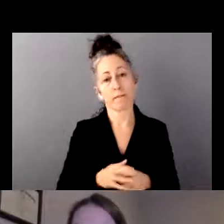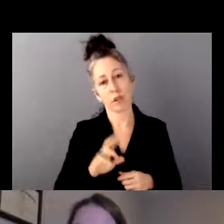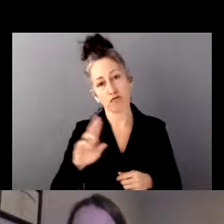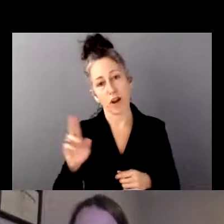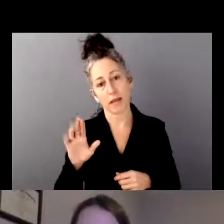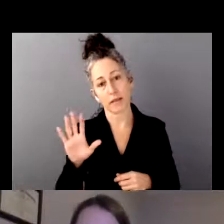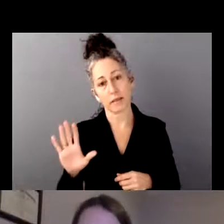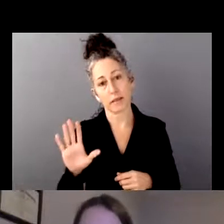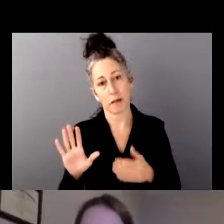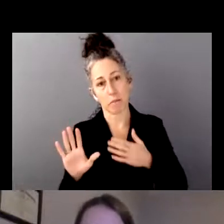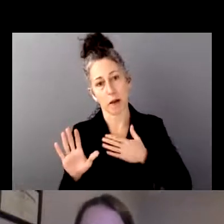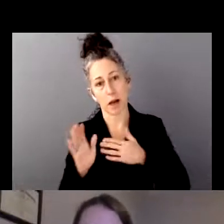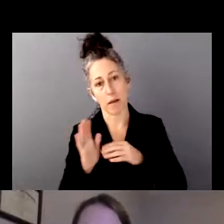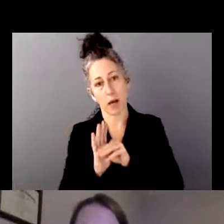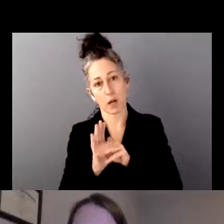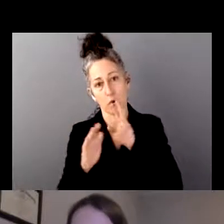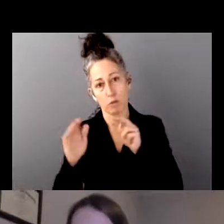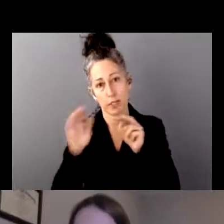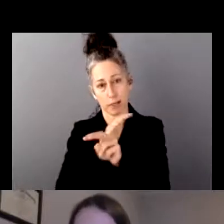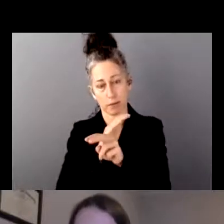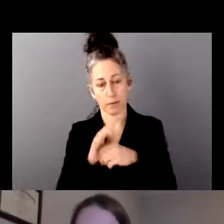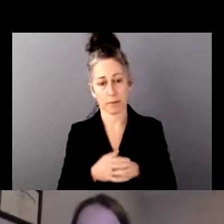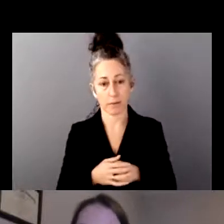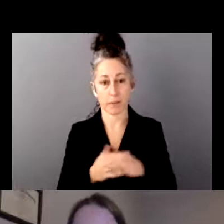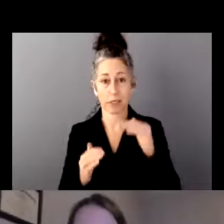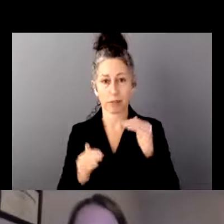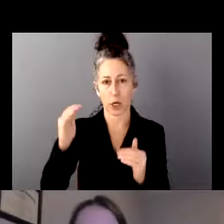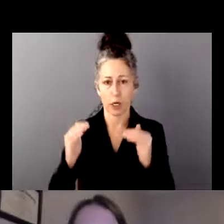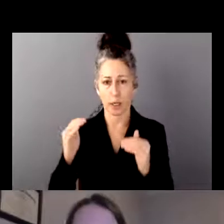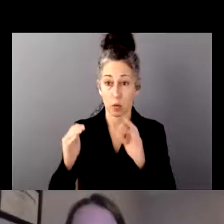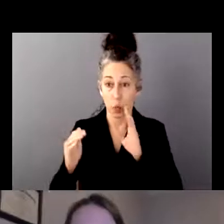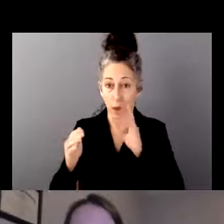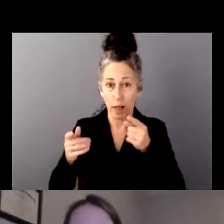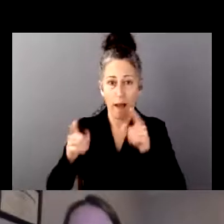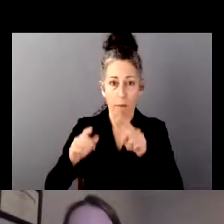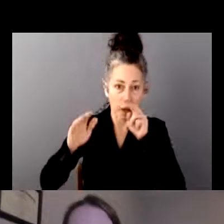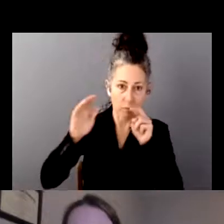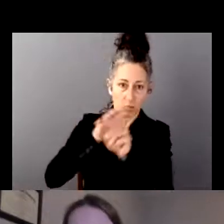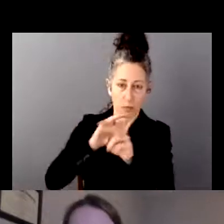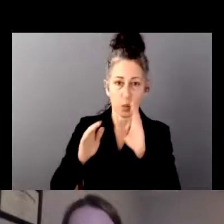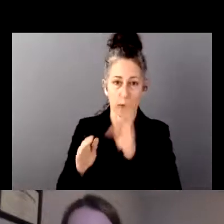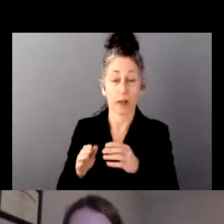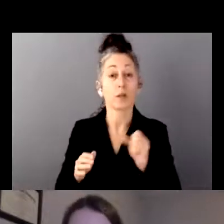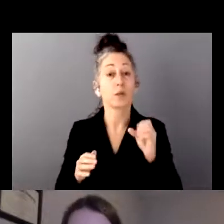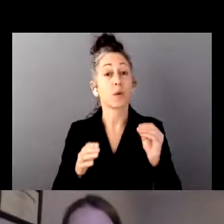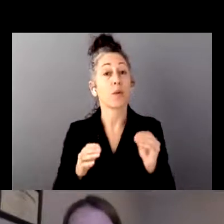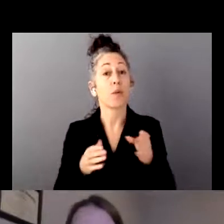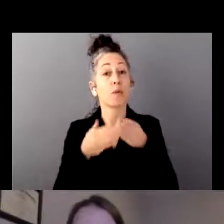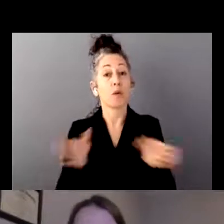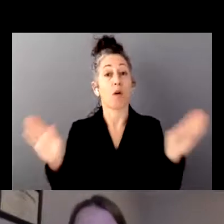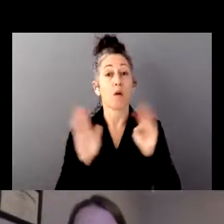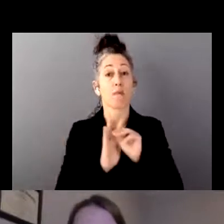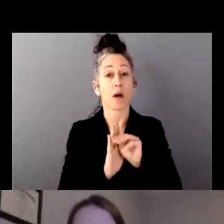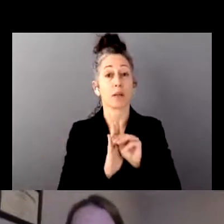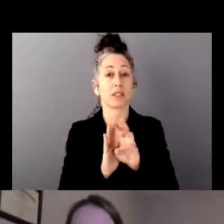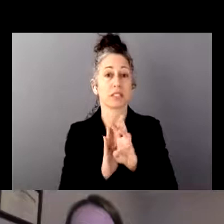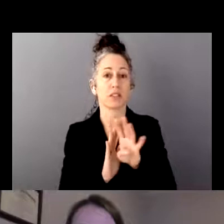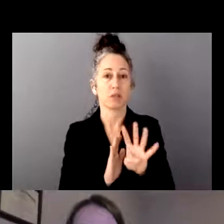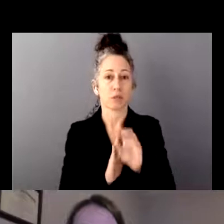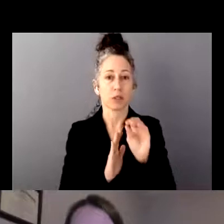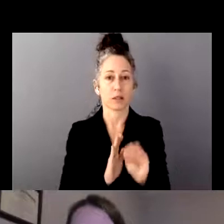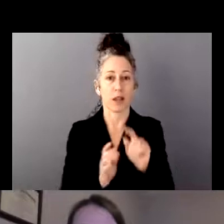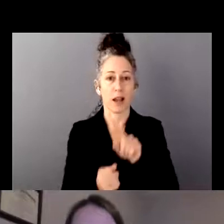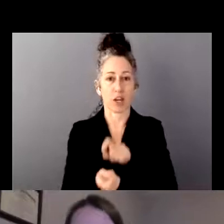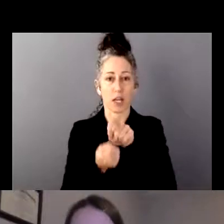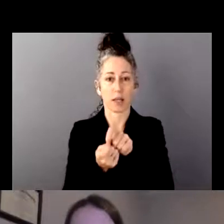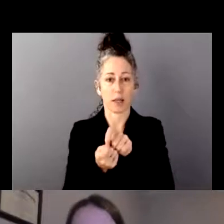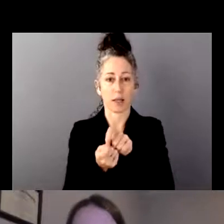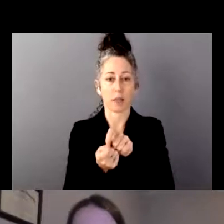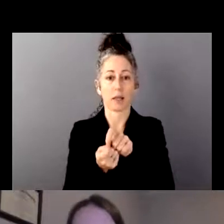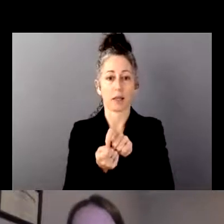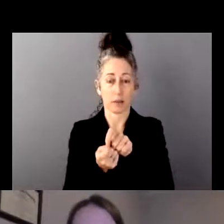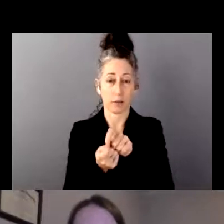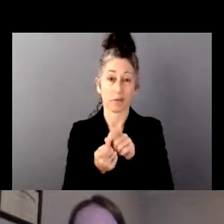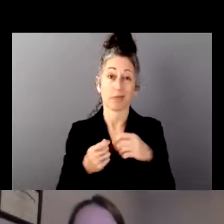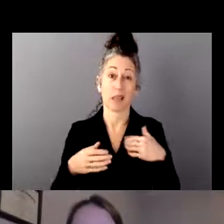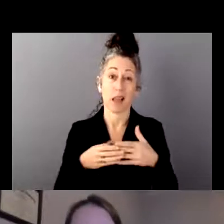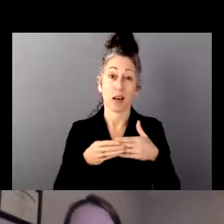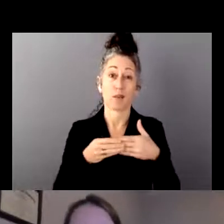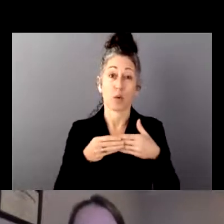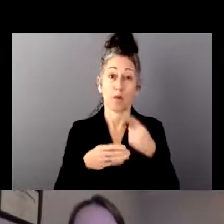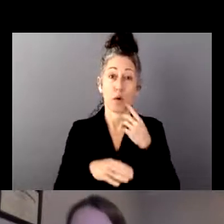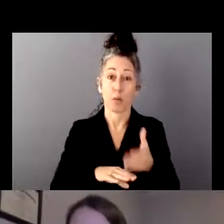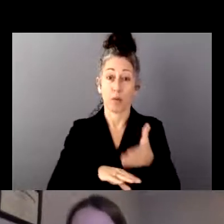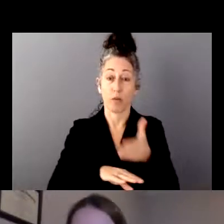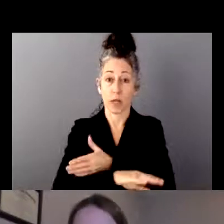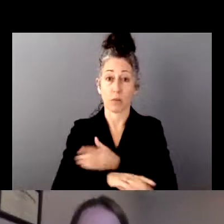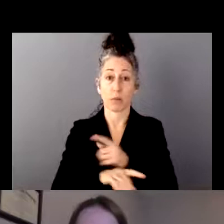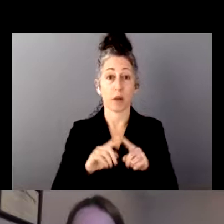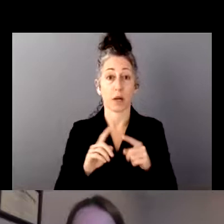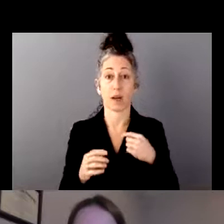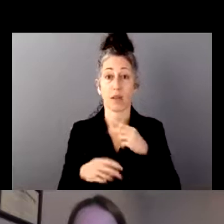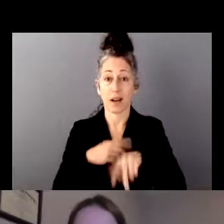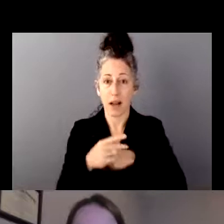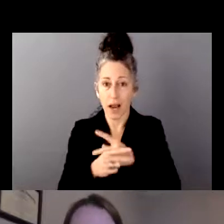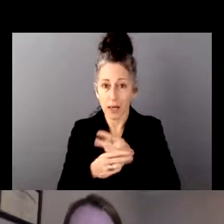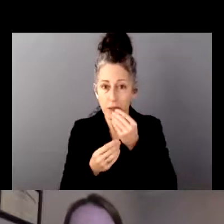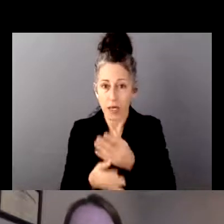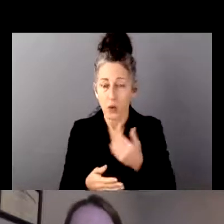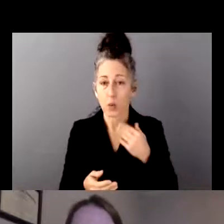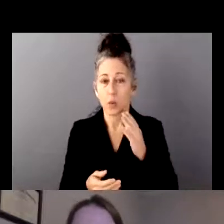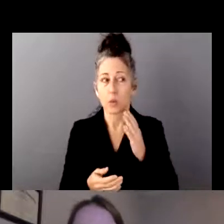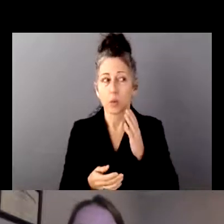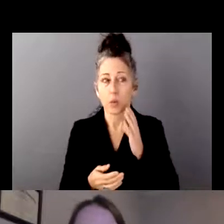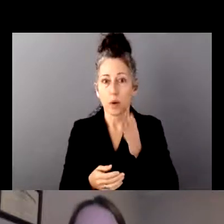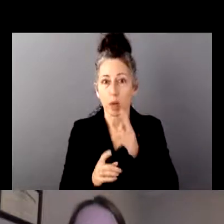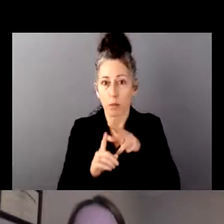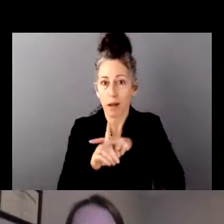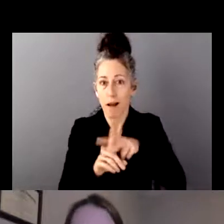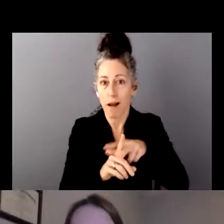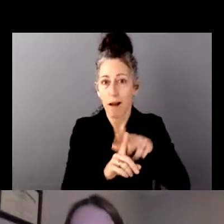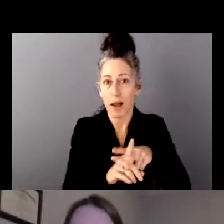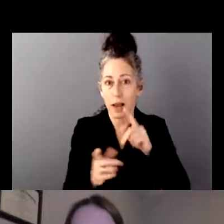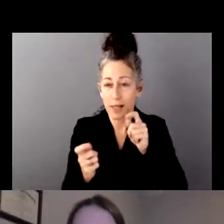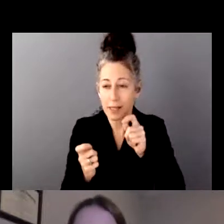to occur based on all of those variables that I was showing you earlier. So, overall, my model is about 64% accurate. So, this obviously has some room for improvement and I think the more we refine the types of data that we put into the model as well as the quality of the